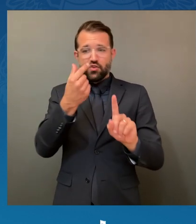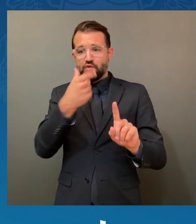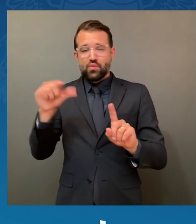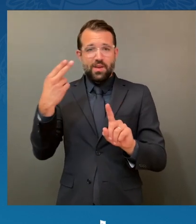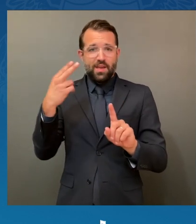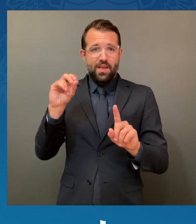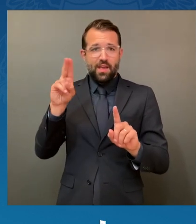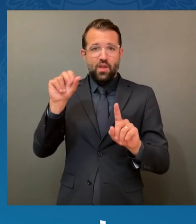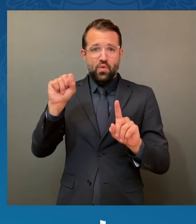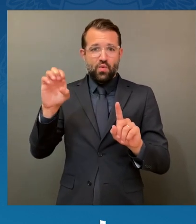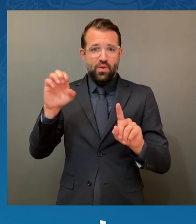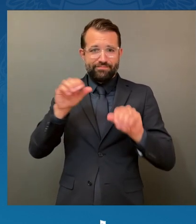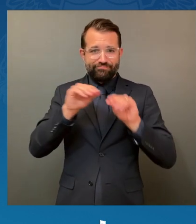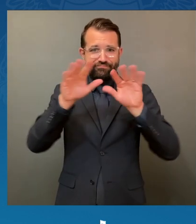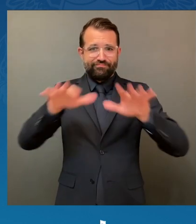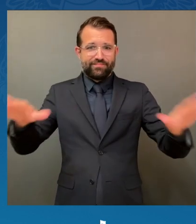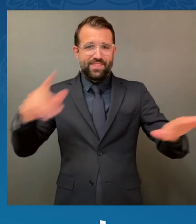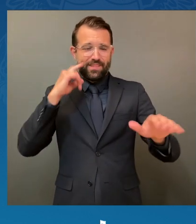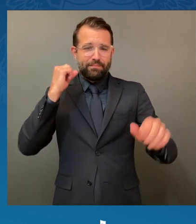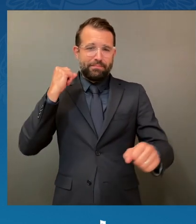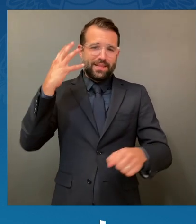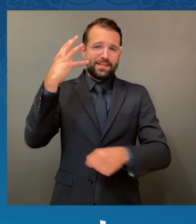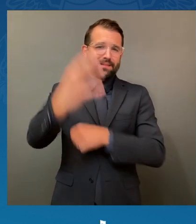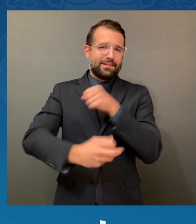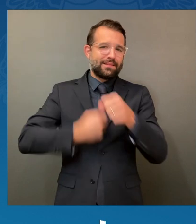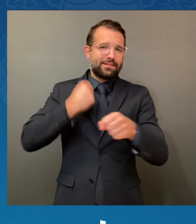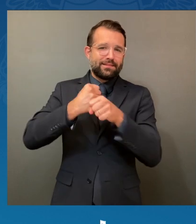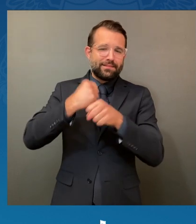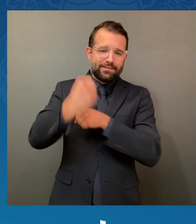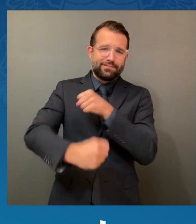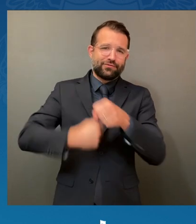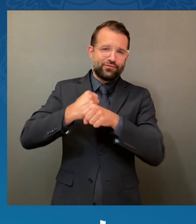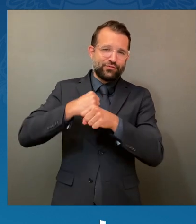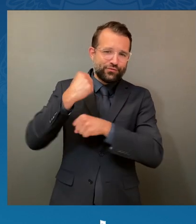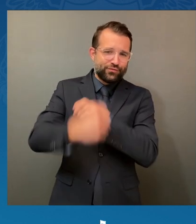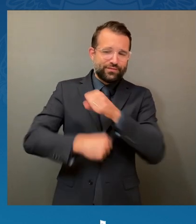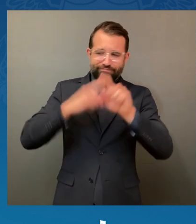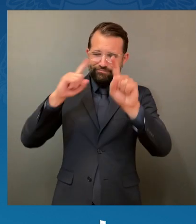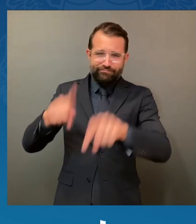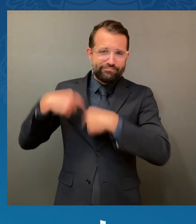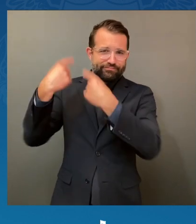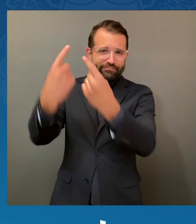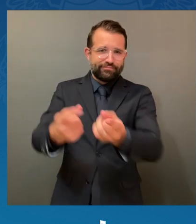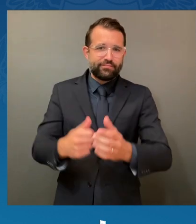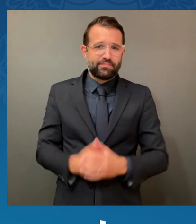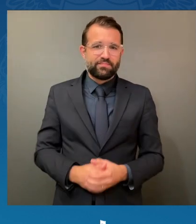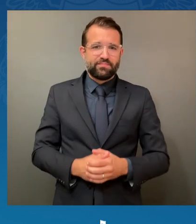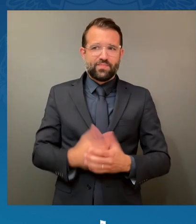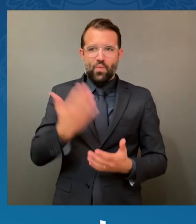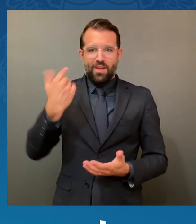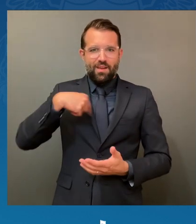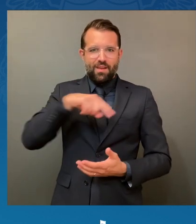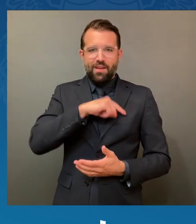It is not because we lack solutions. We know how to reduce our emissions